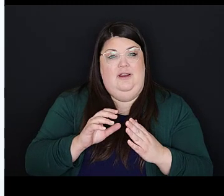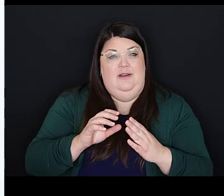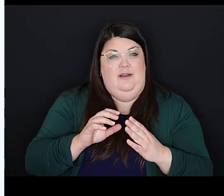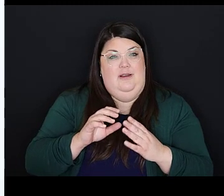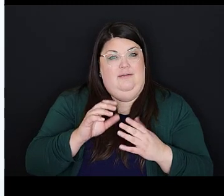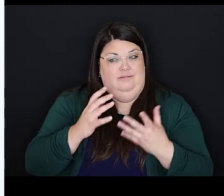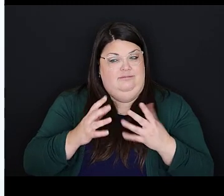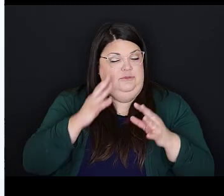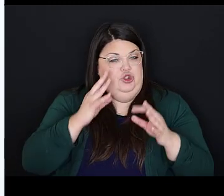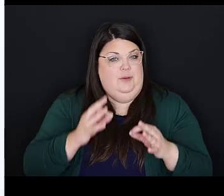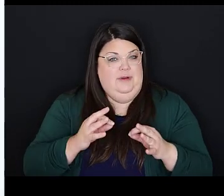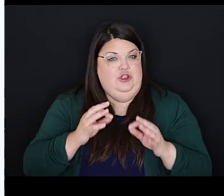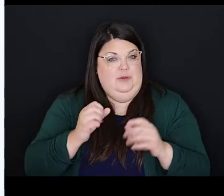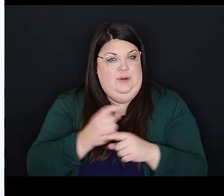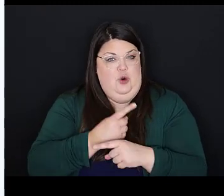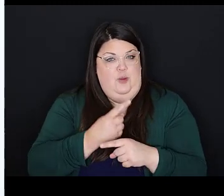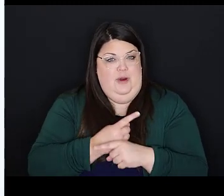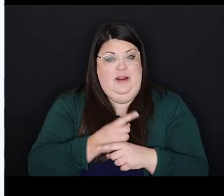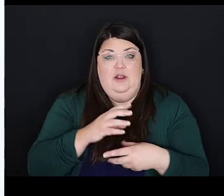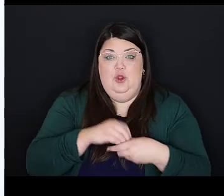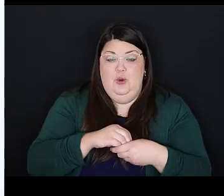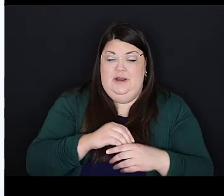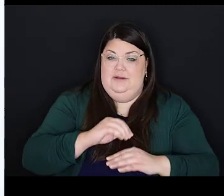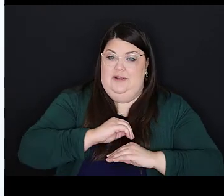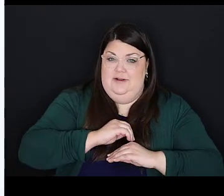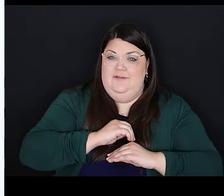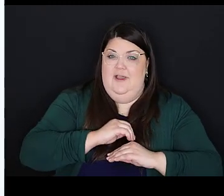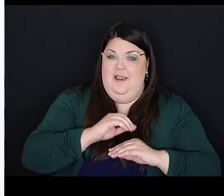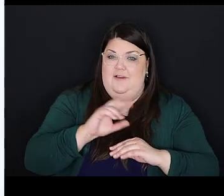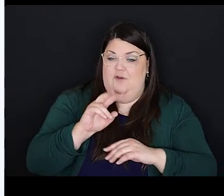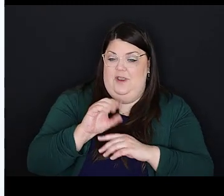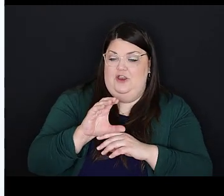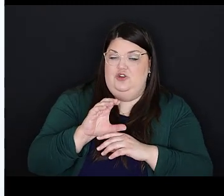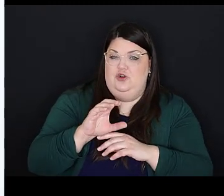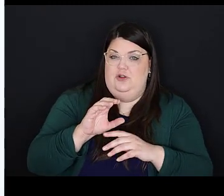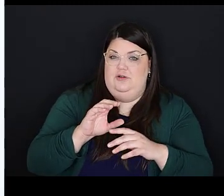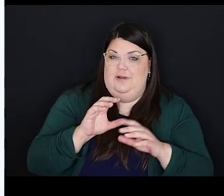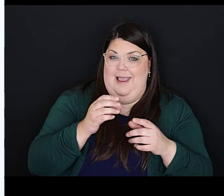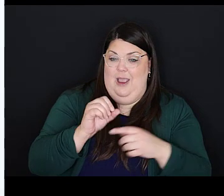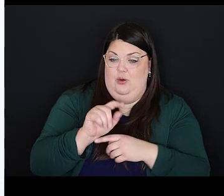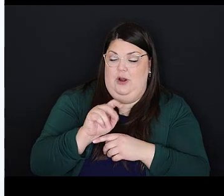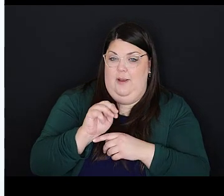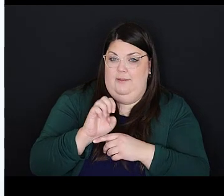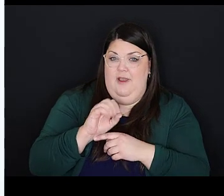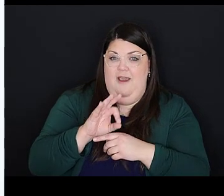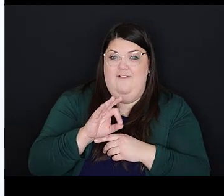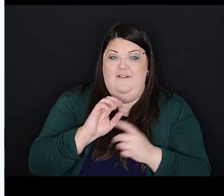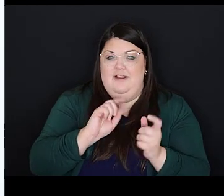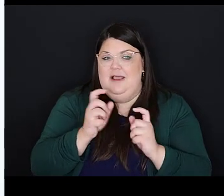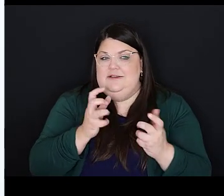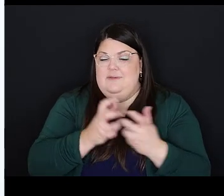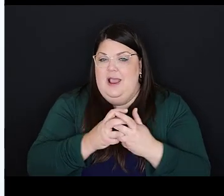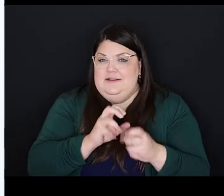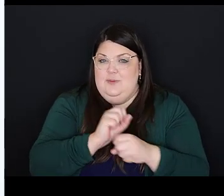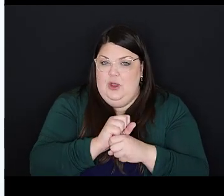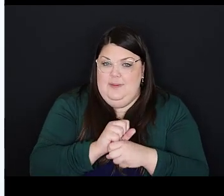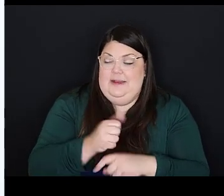appropriate including satisfying the vocational outcome of customized employment, self-employment,